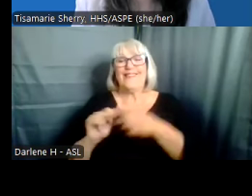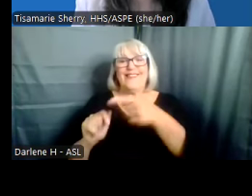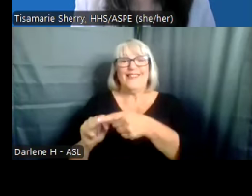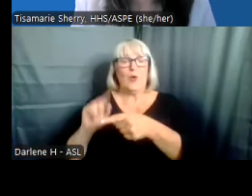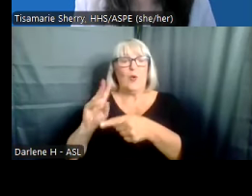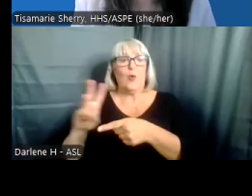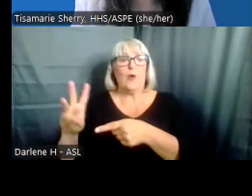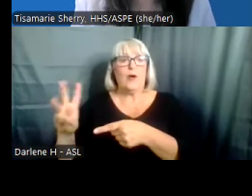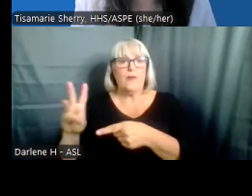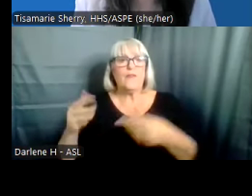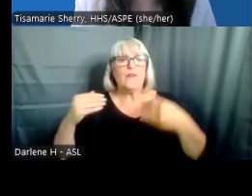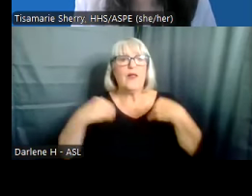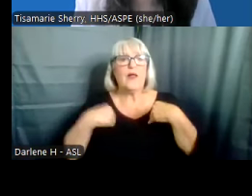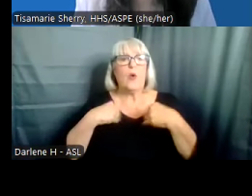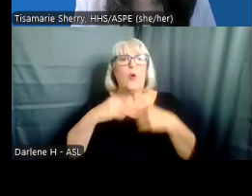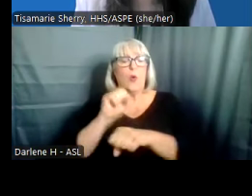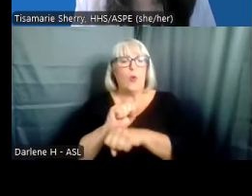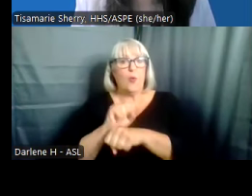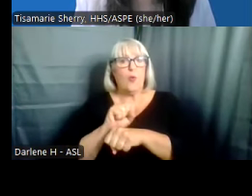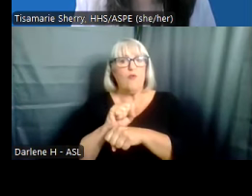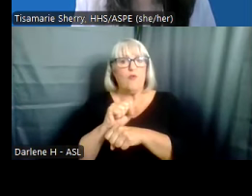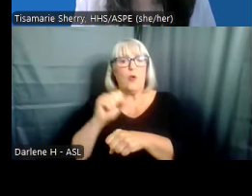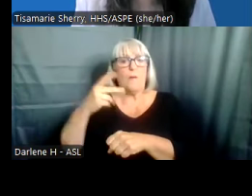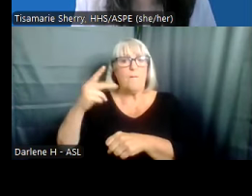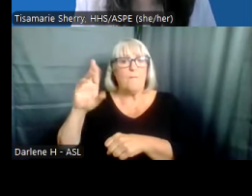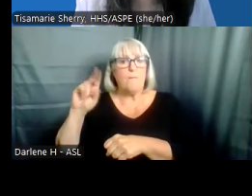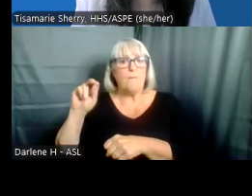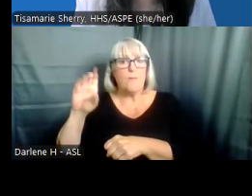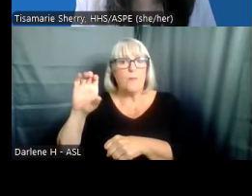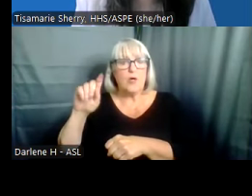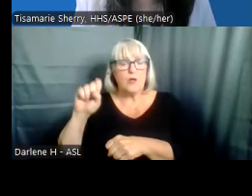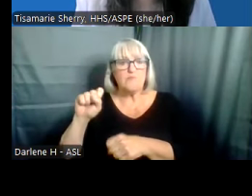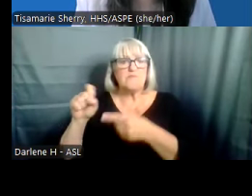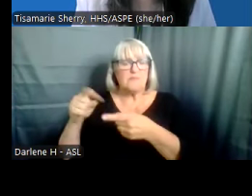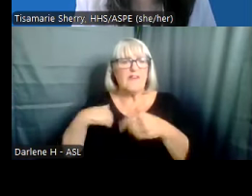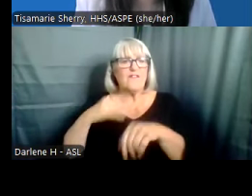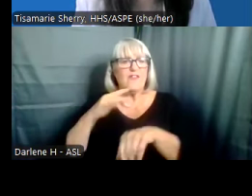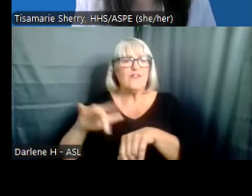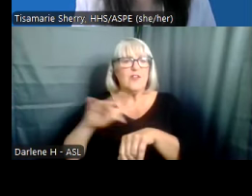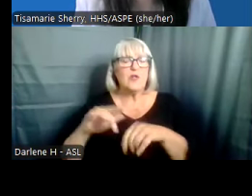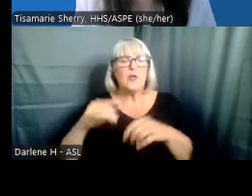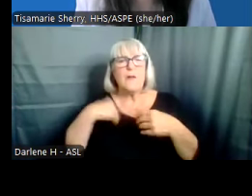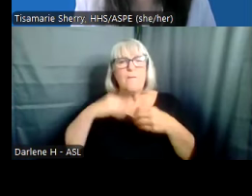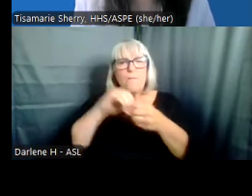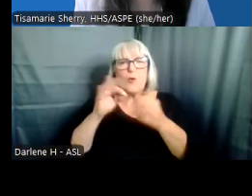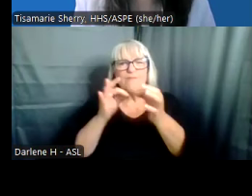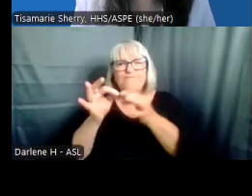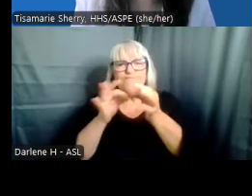products are available, including our issue brief, which describes in more detail the recommendations that Dr. Glenn and I